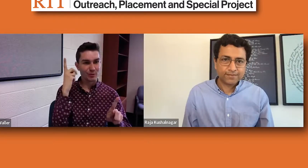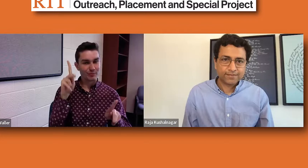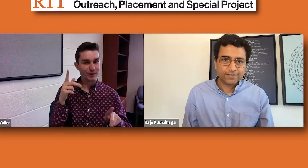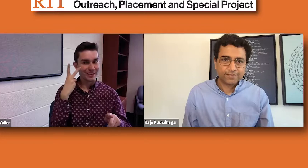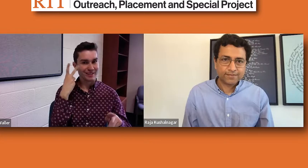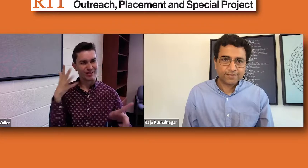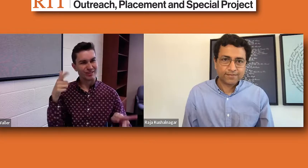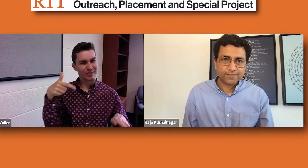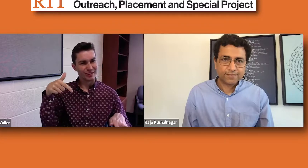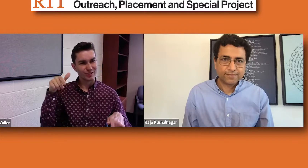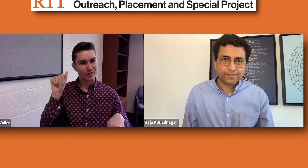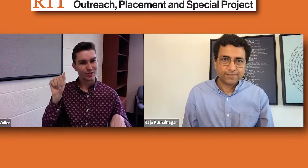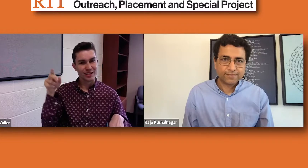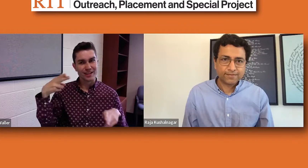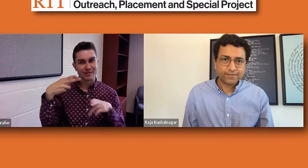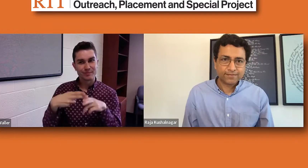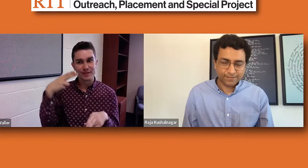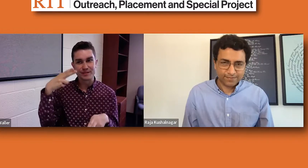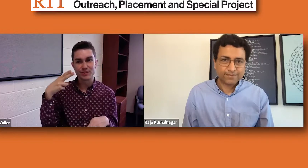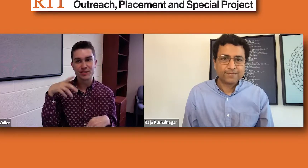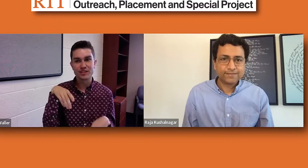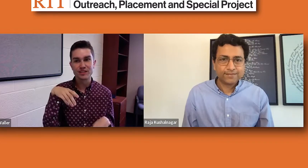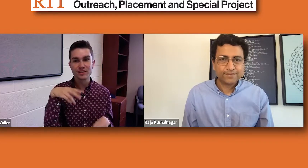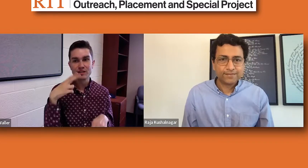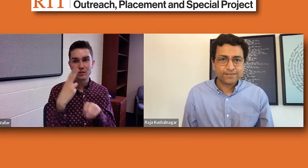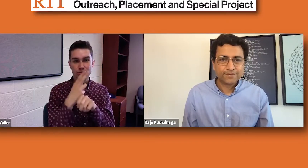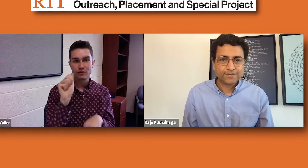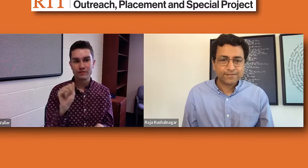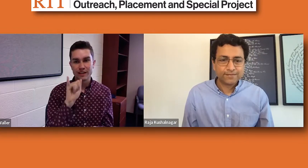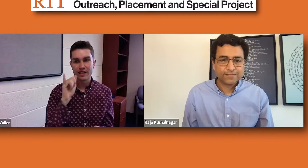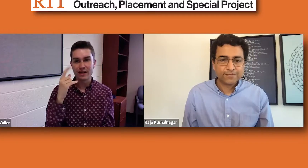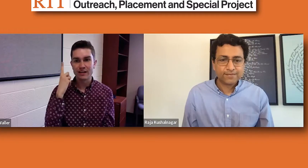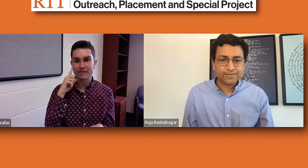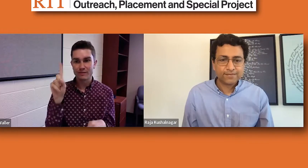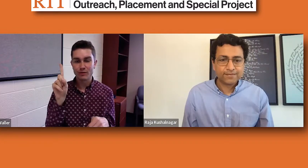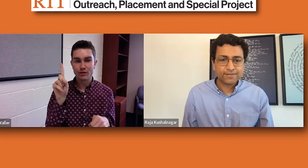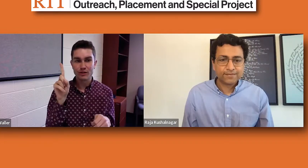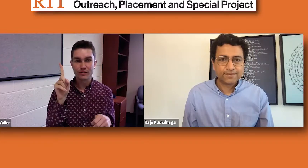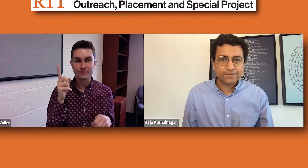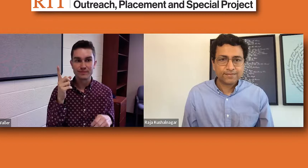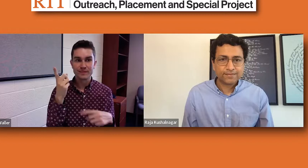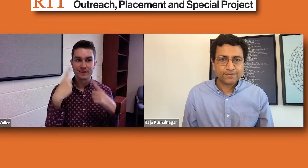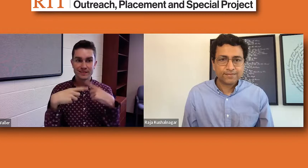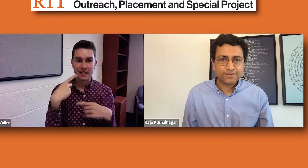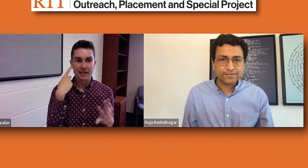There was one person in the Q&A that specifically mentioned artificial intelligence.